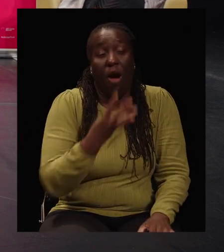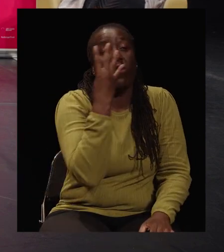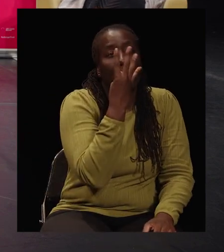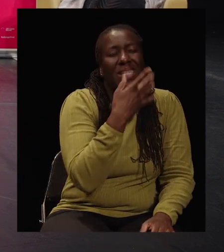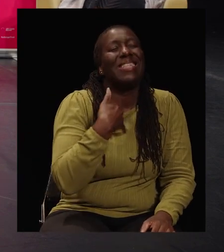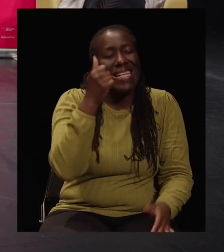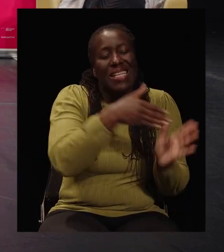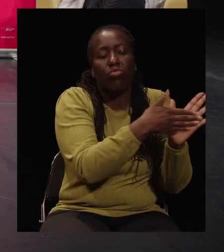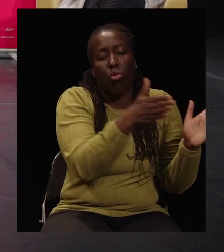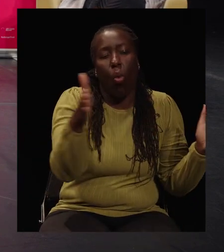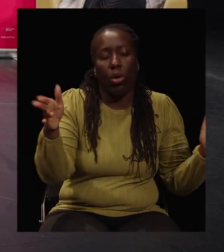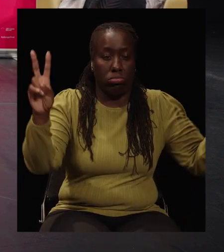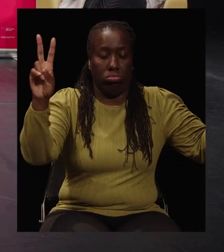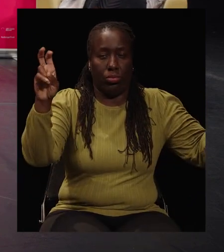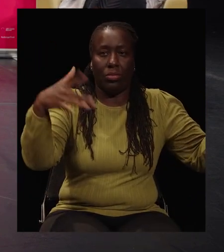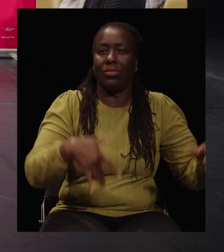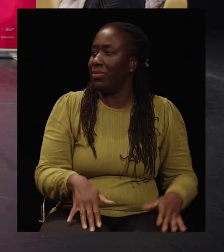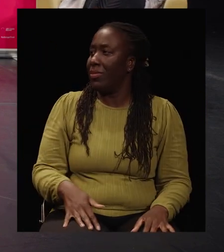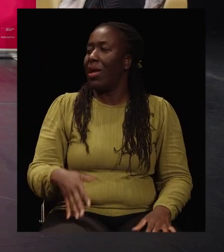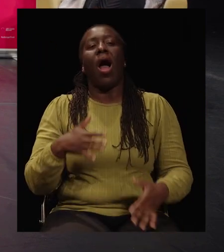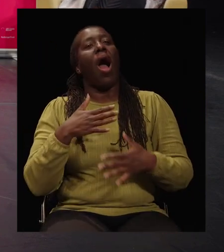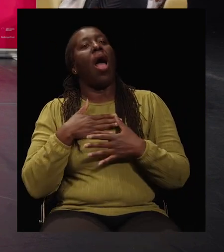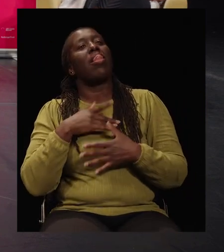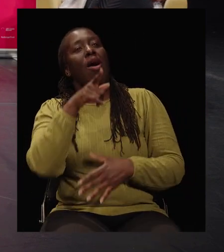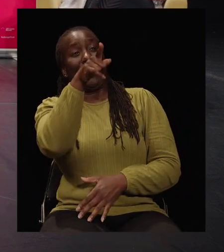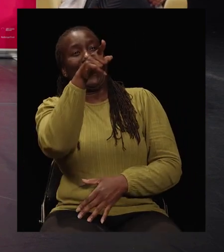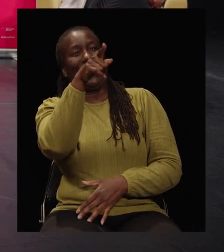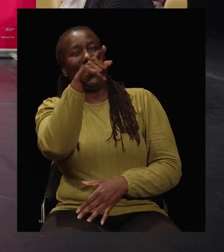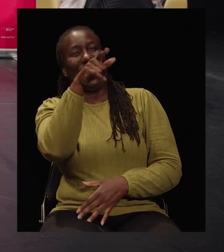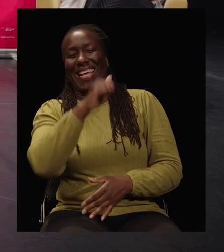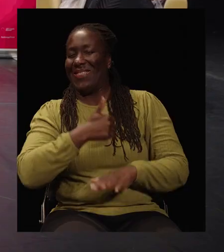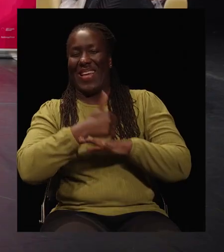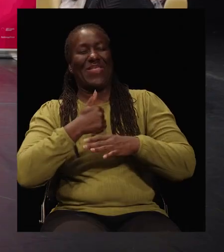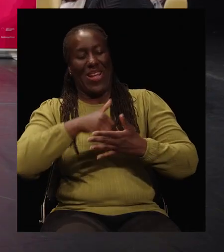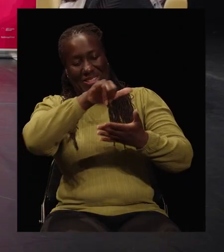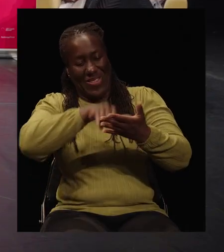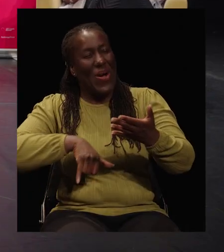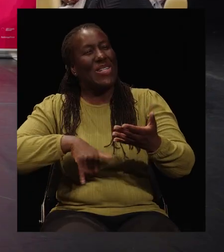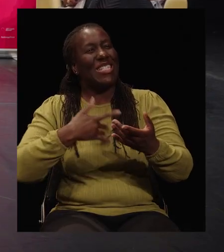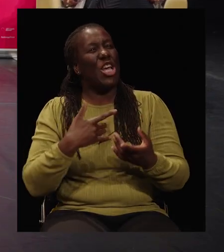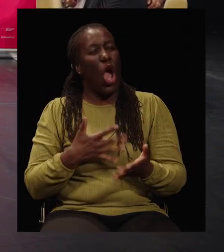and I love what you said. It was great. It's basically my script everywhere I go. Absolutely, culture is politics.